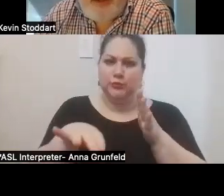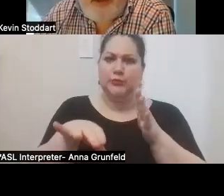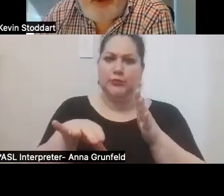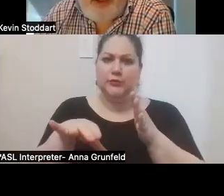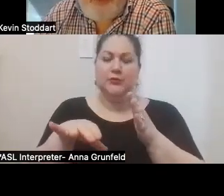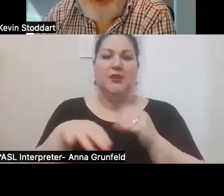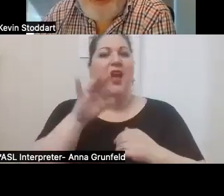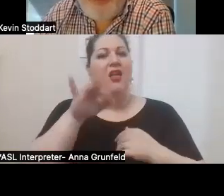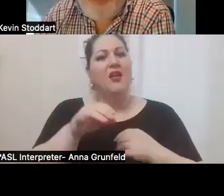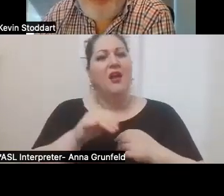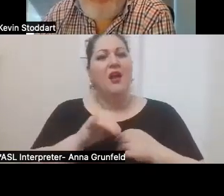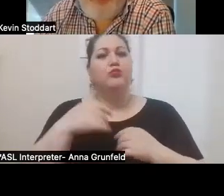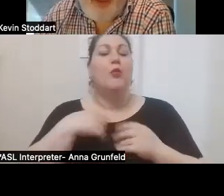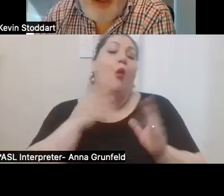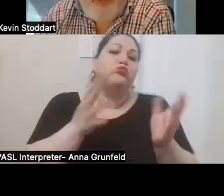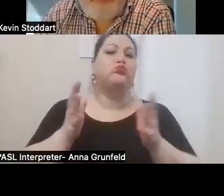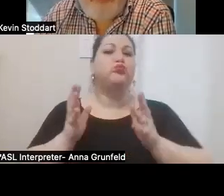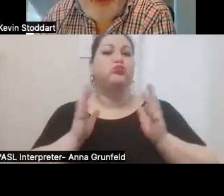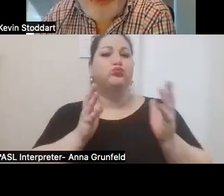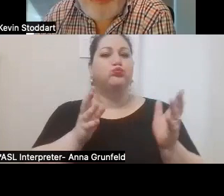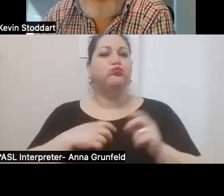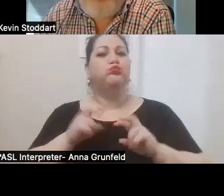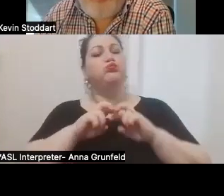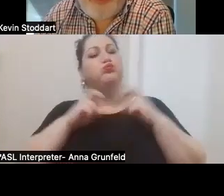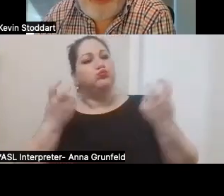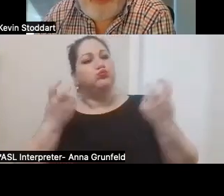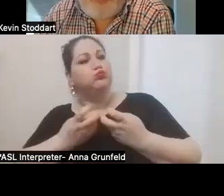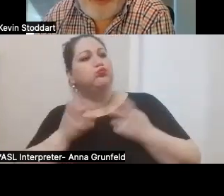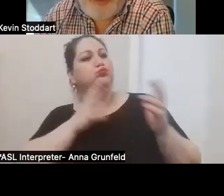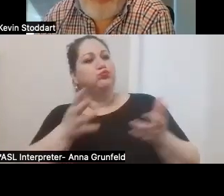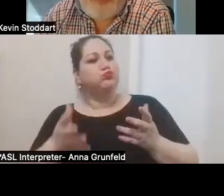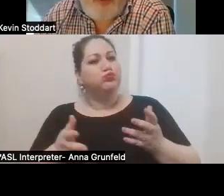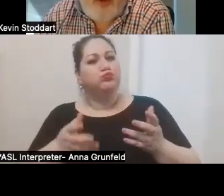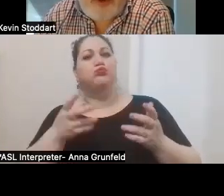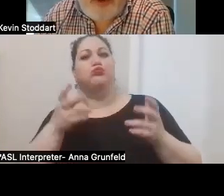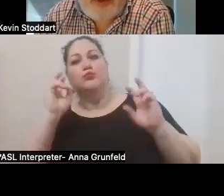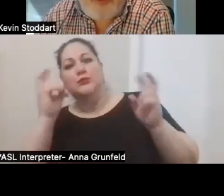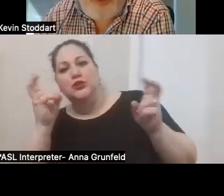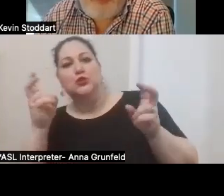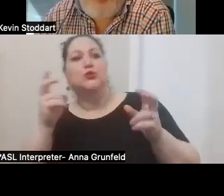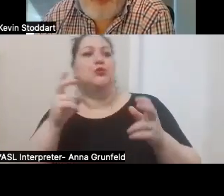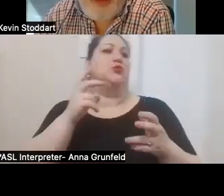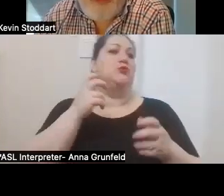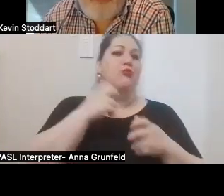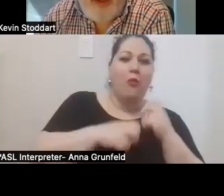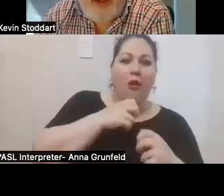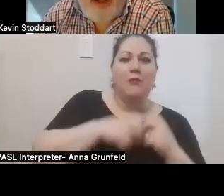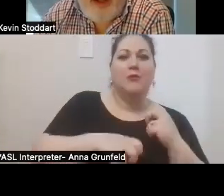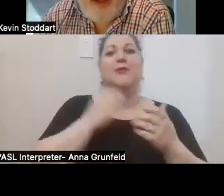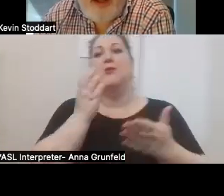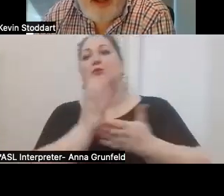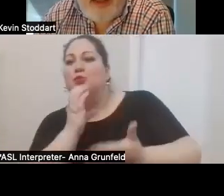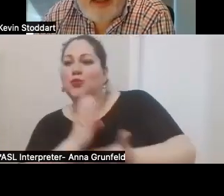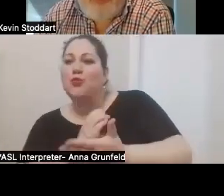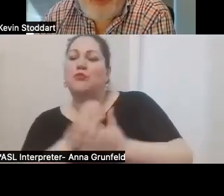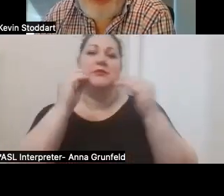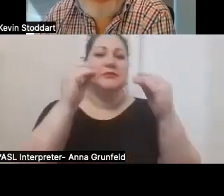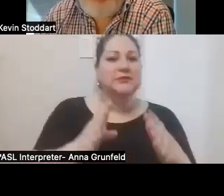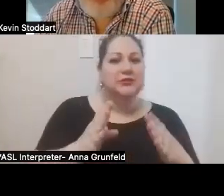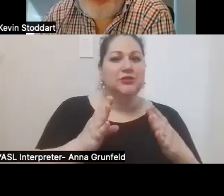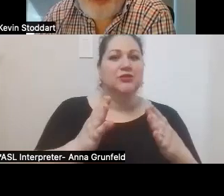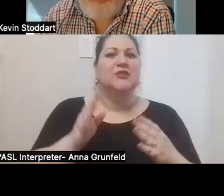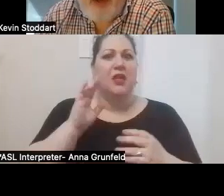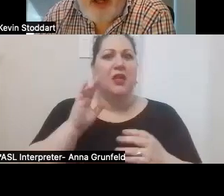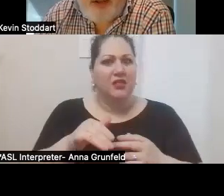about problems and difficulties in particular courses or the program is really not available